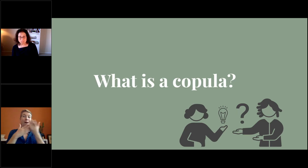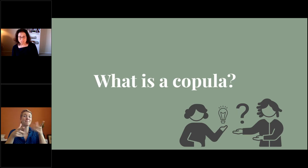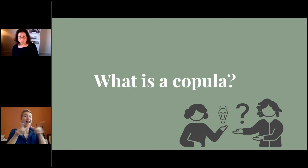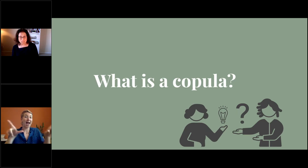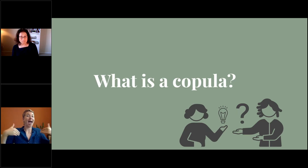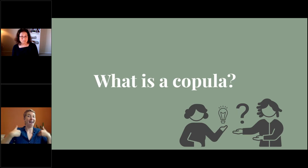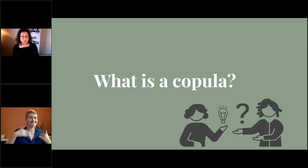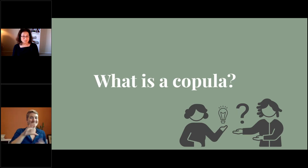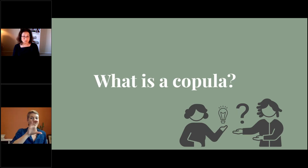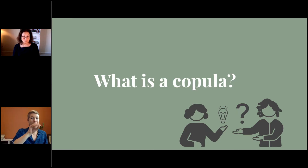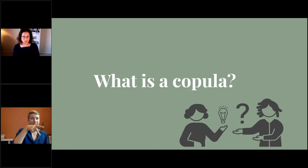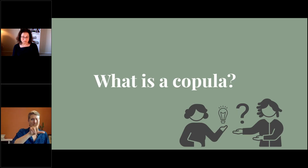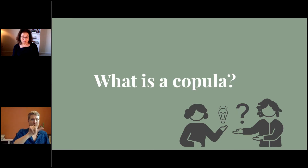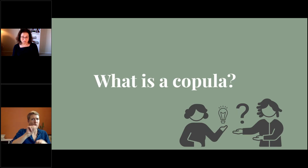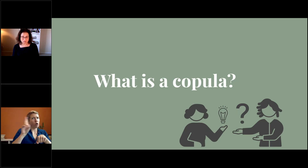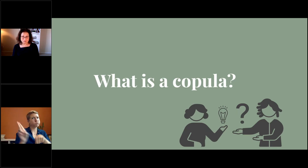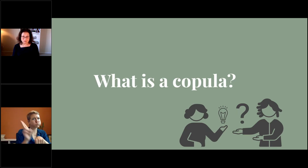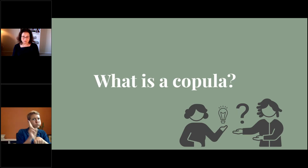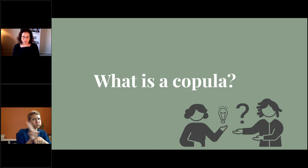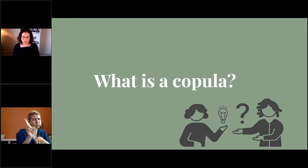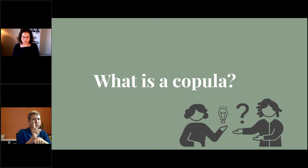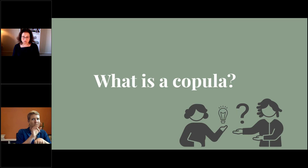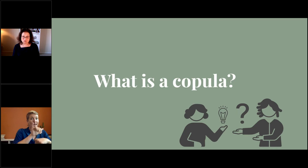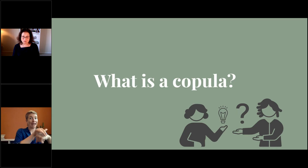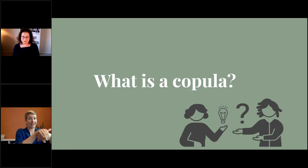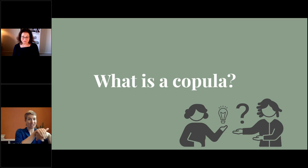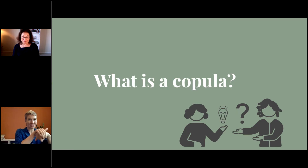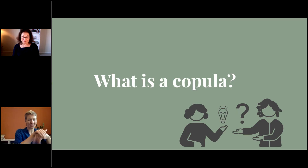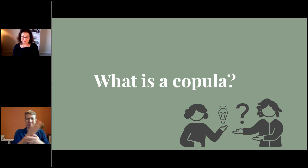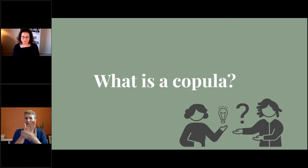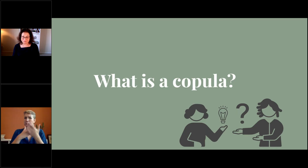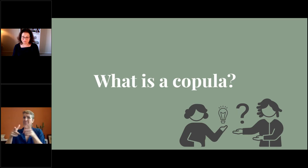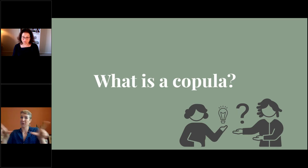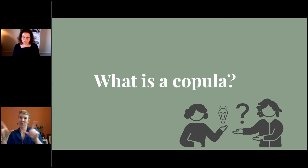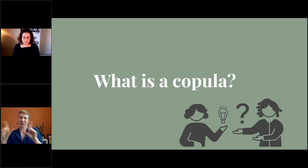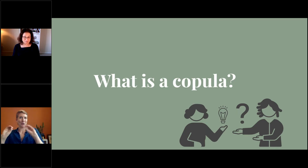[Tory Sampson] Well, first, let’s talk about, do all languages have copulas?